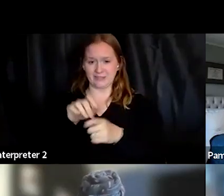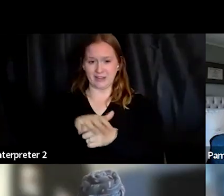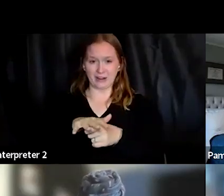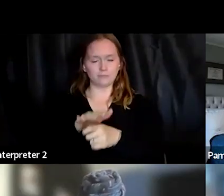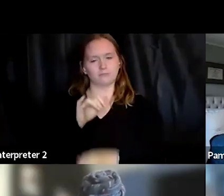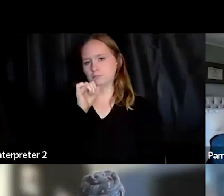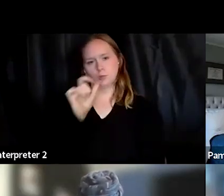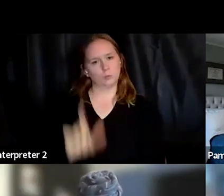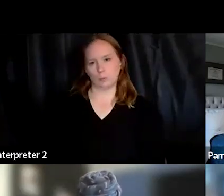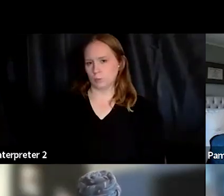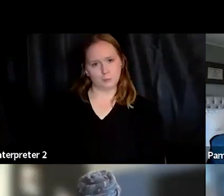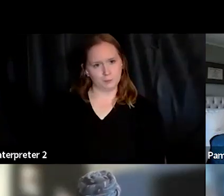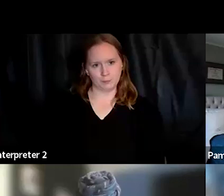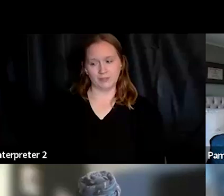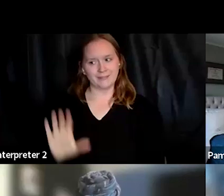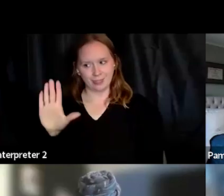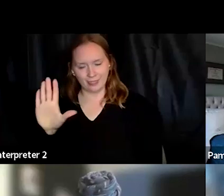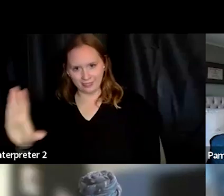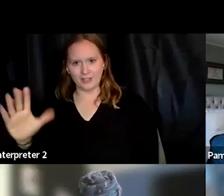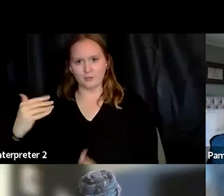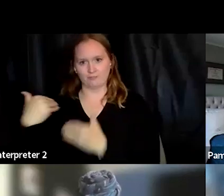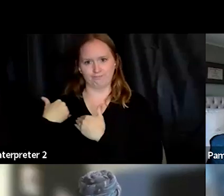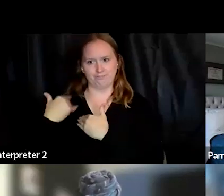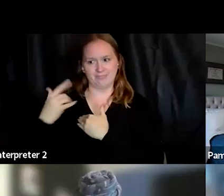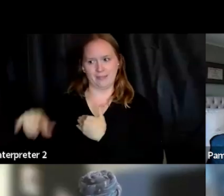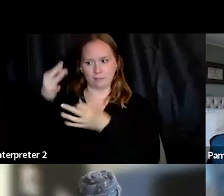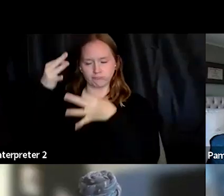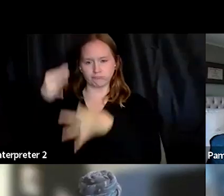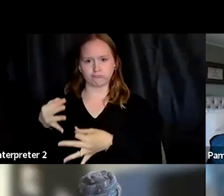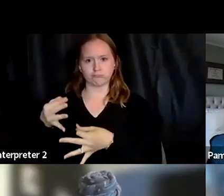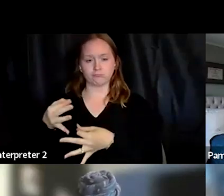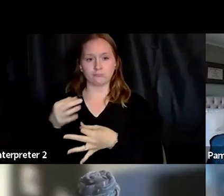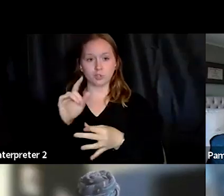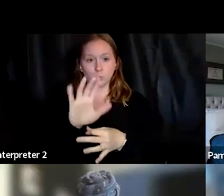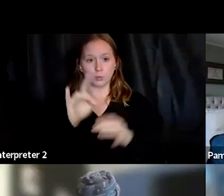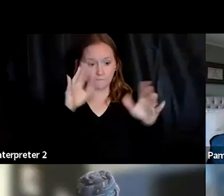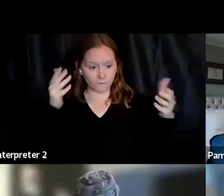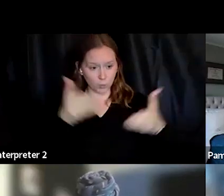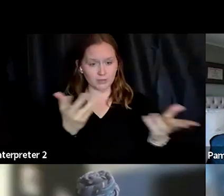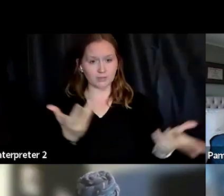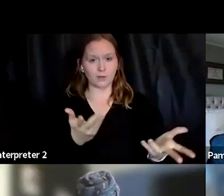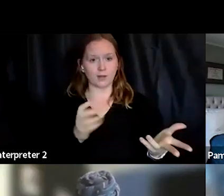That's their job is to make that determination. What you want to focus on is providing the evidence